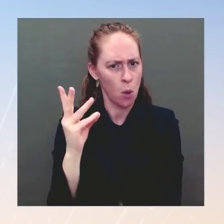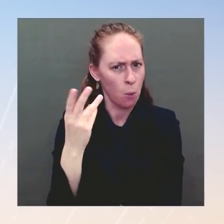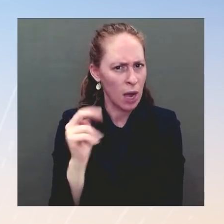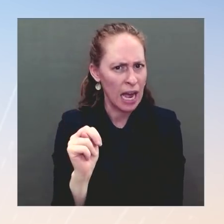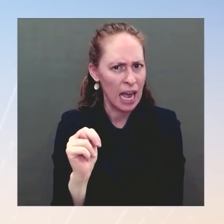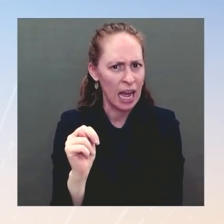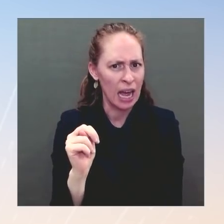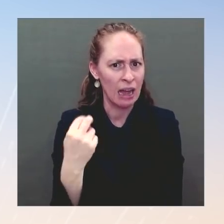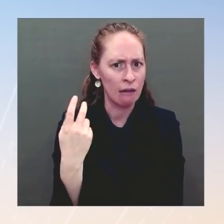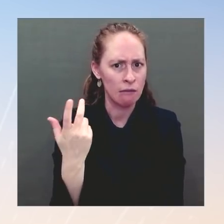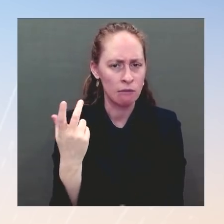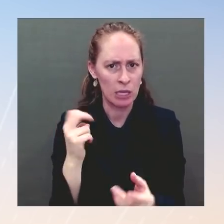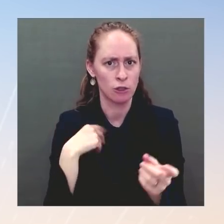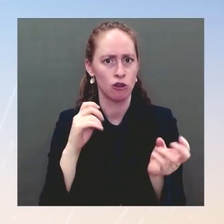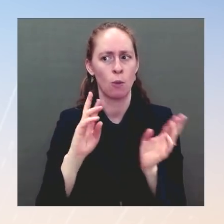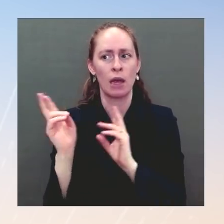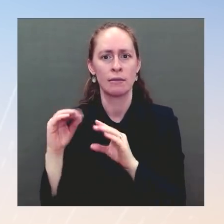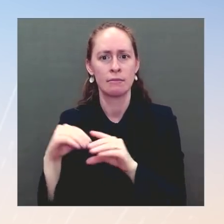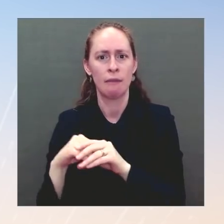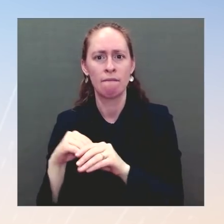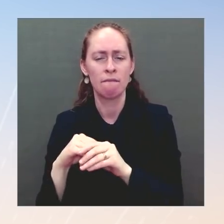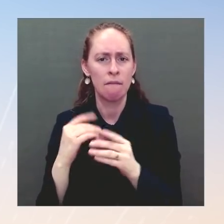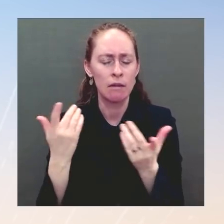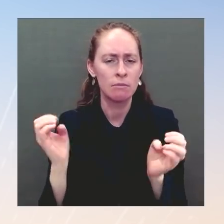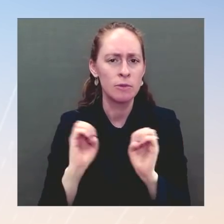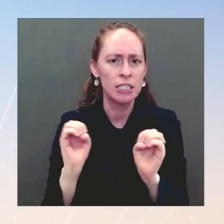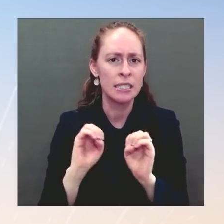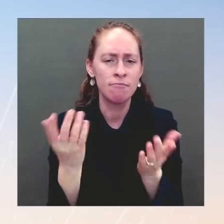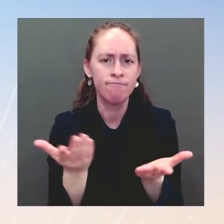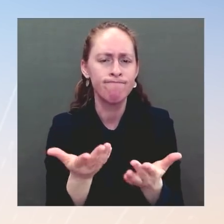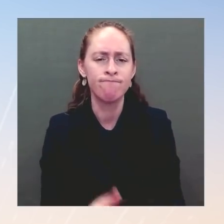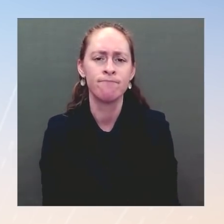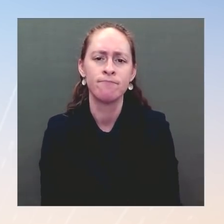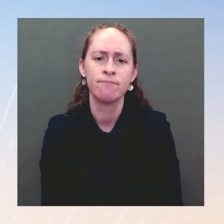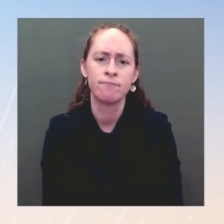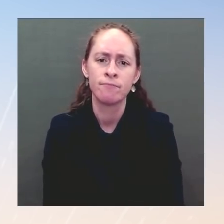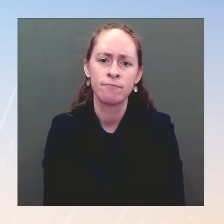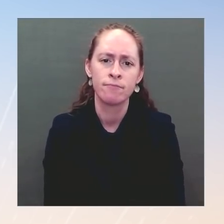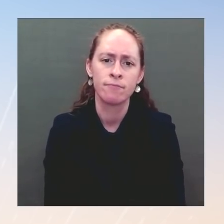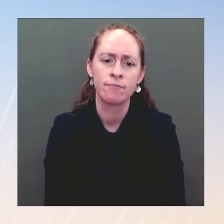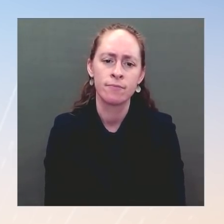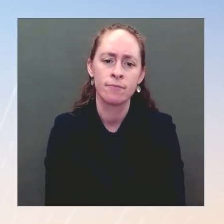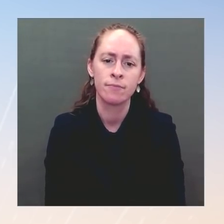because, one, the announ- -- the sanctions that we announced yesterday will not have an impact on the American people.